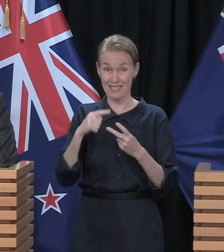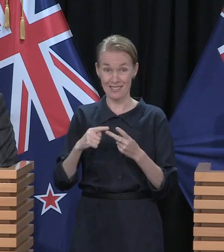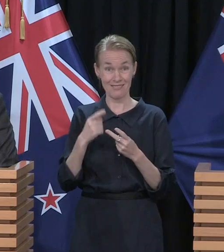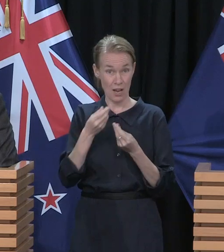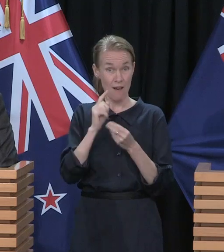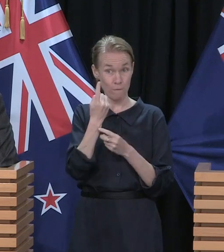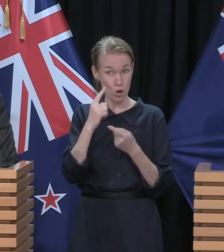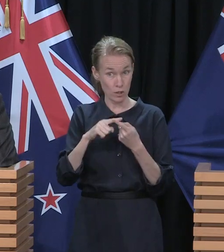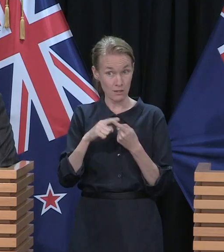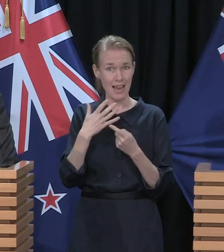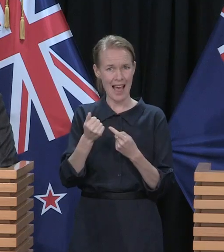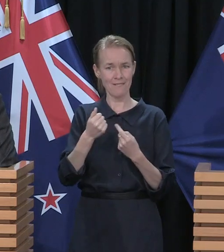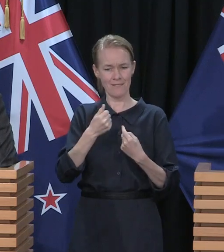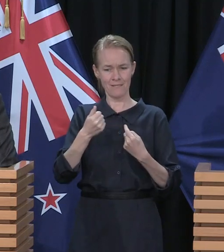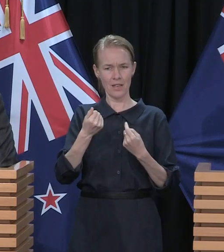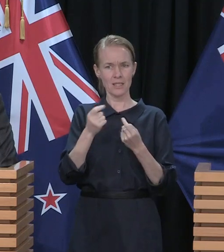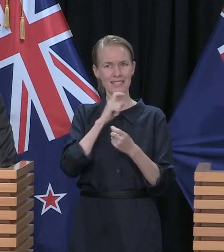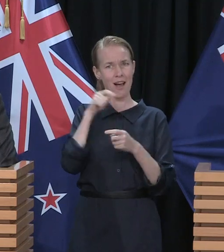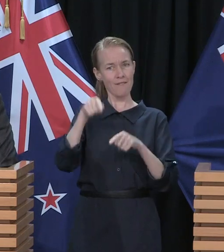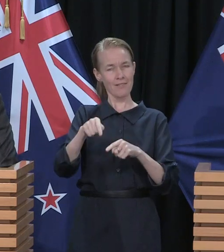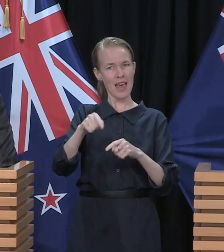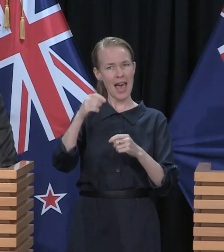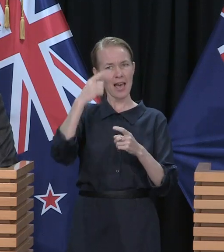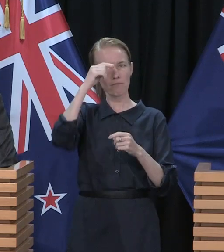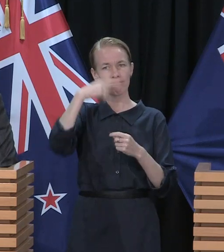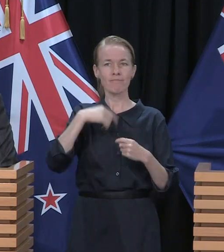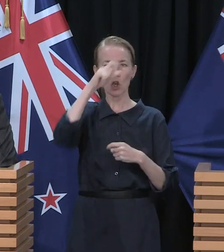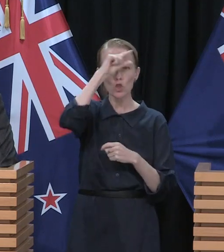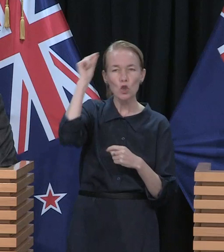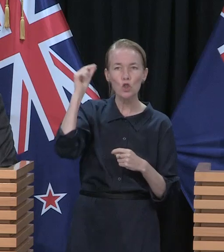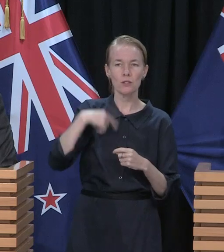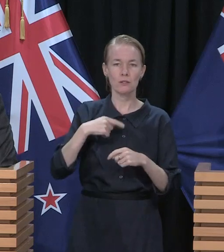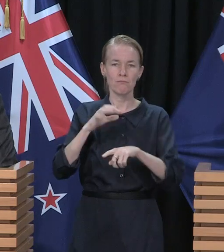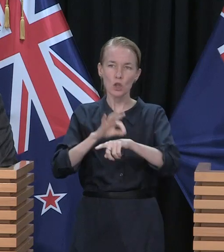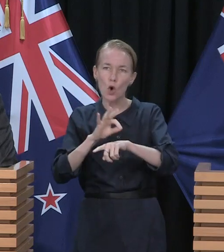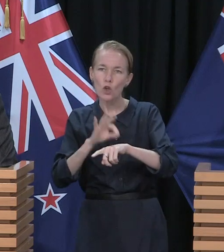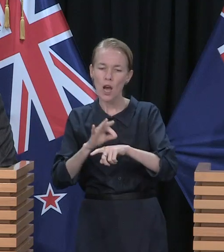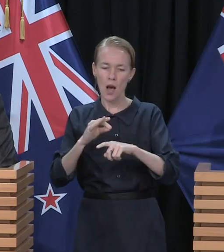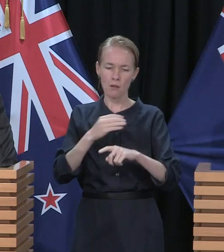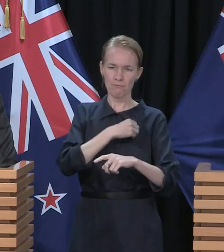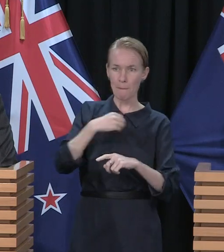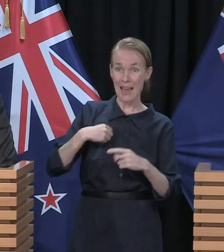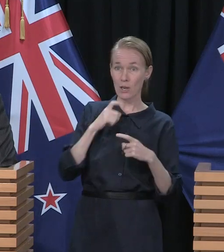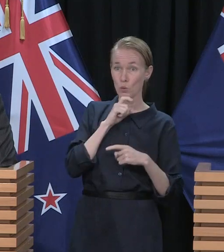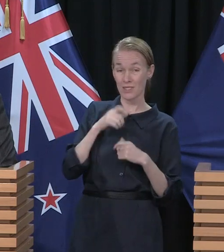of comments. First, there are health staff on-site 24/7, of